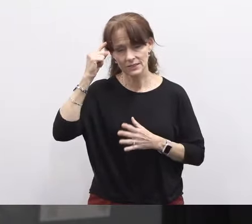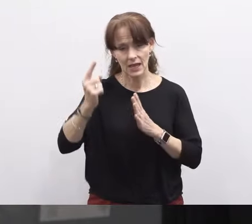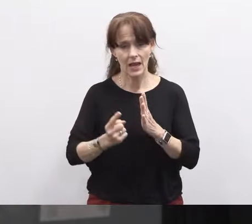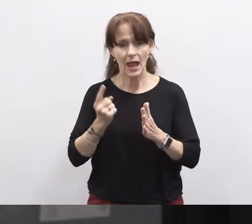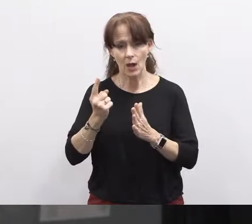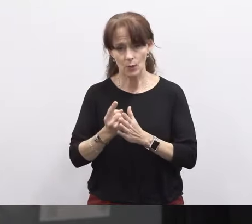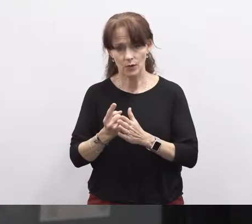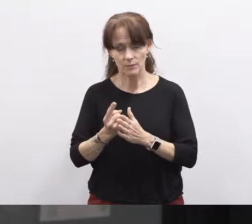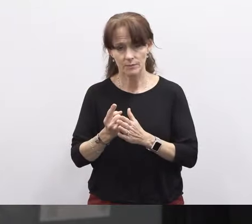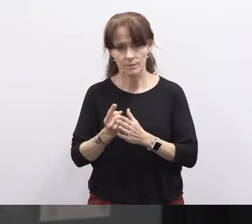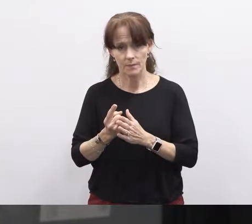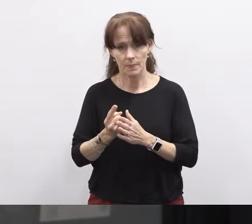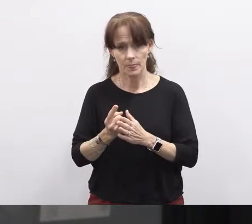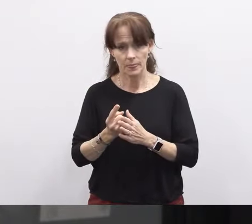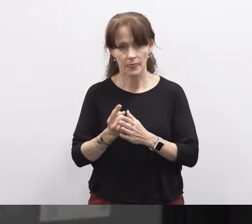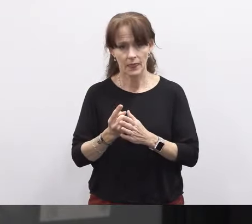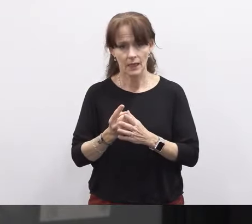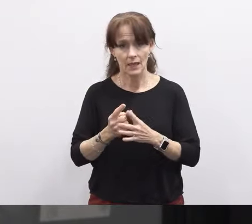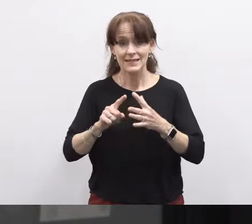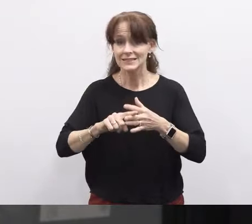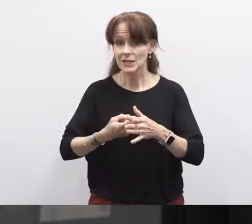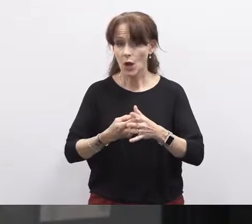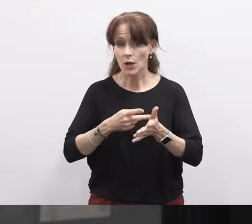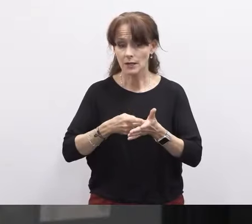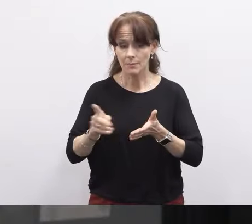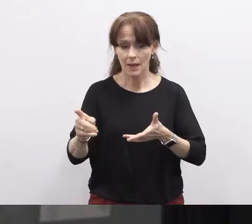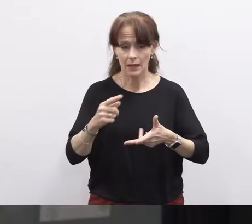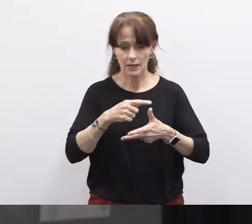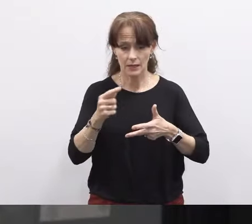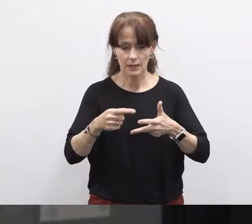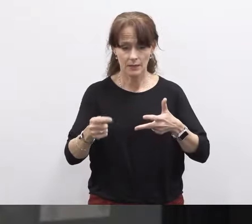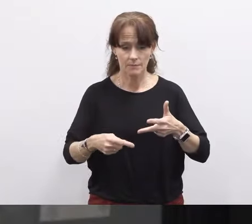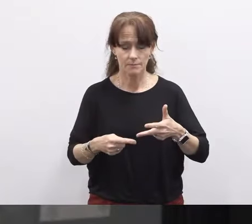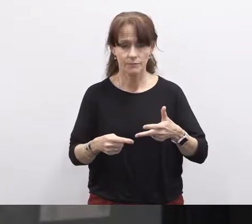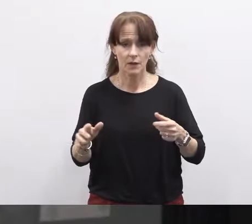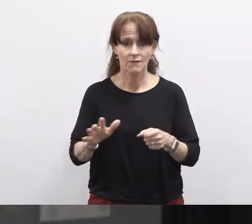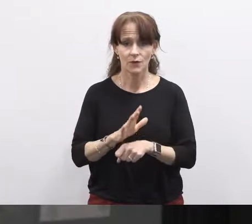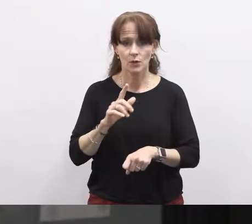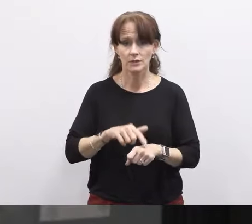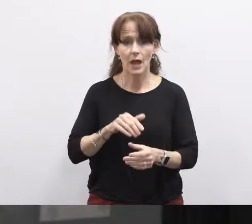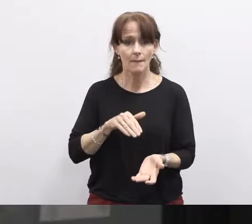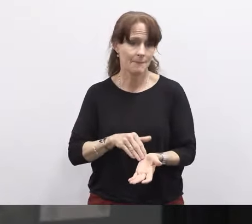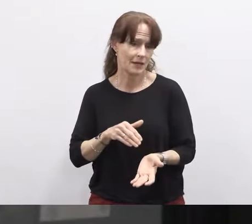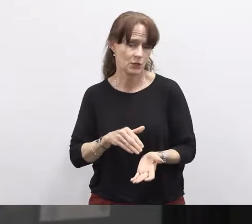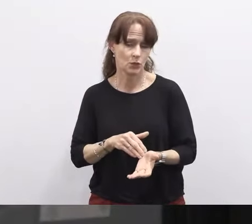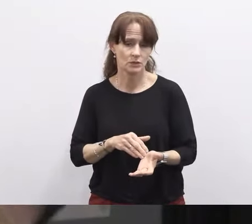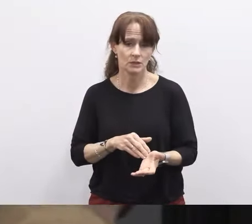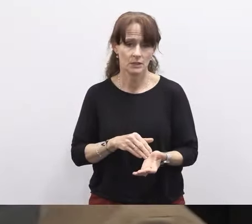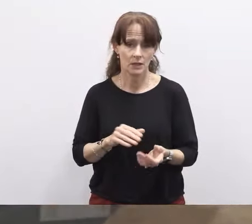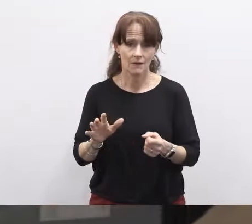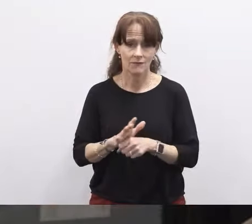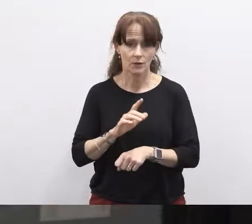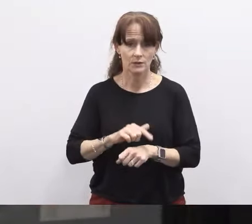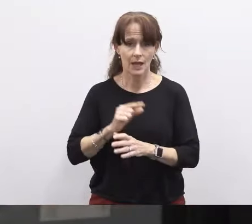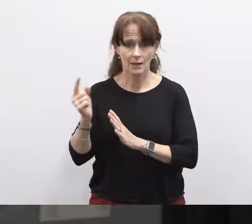All these are all starting pay and full-time medical and full-time hours.